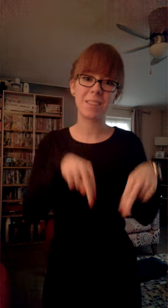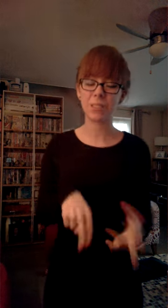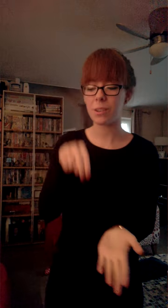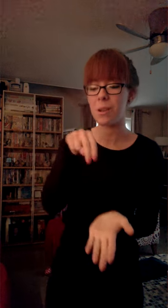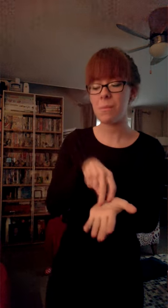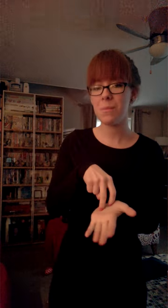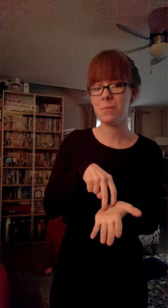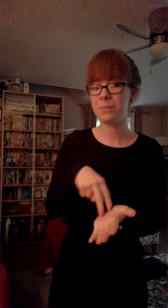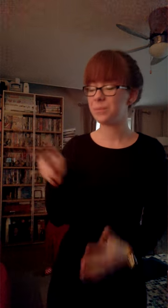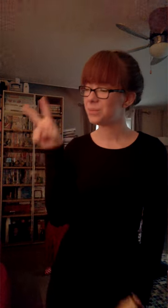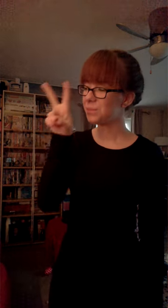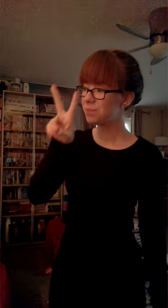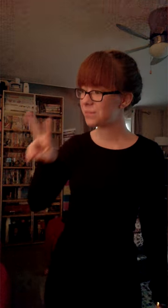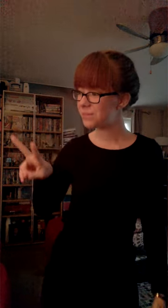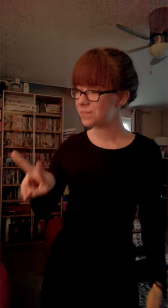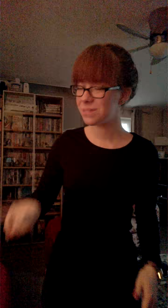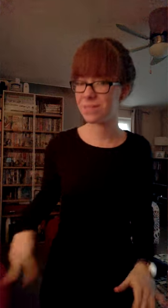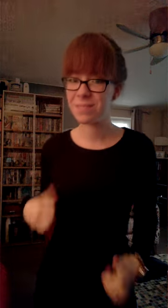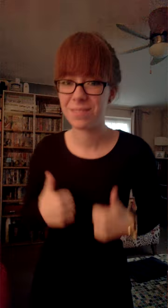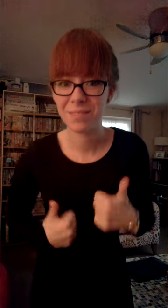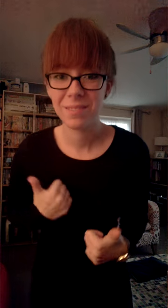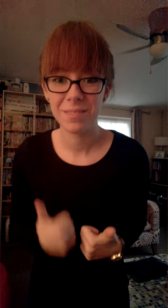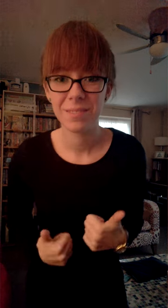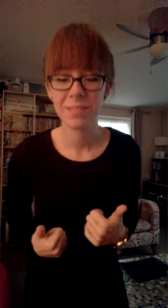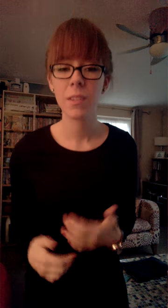Jump on it If you sexy then flaunt it